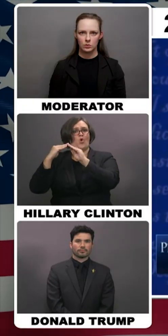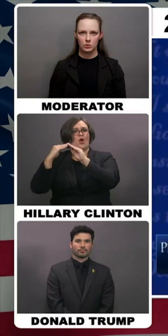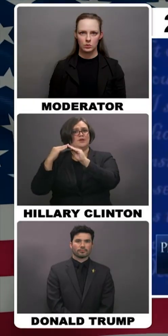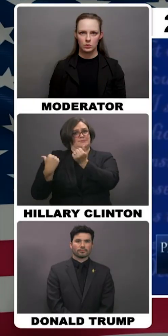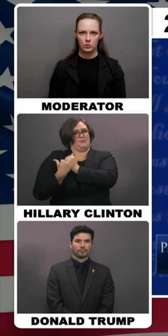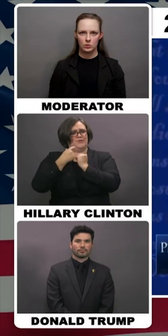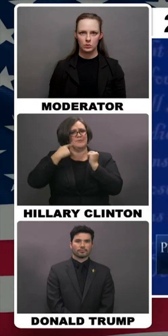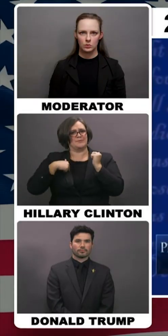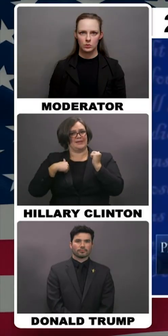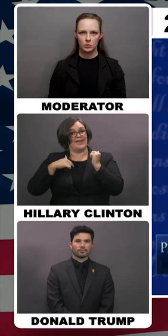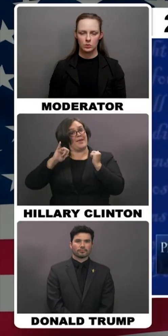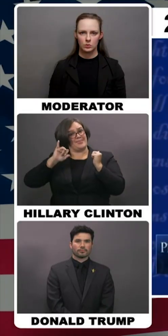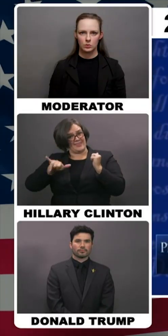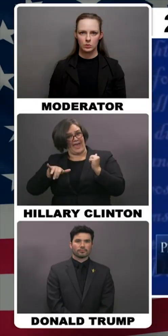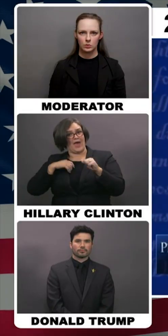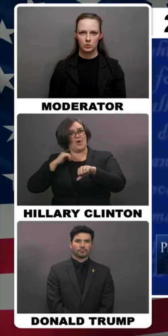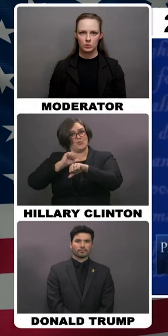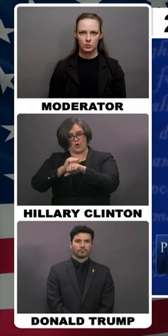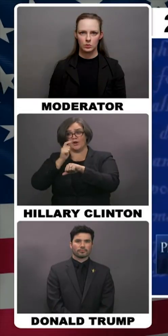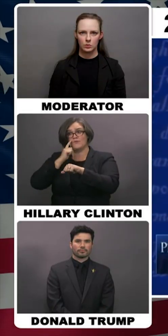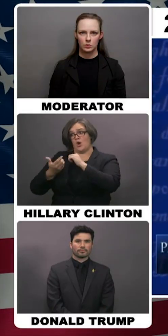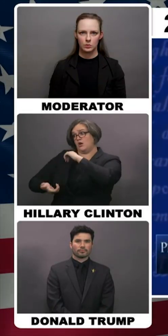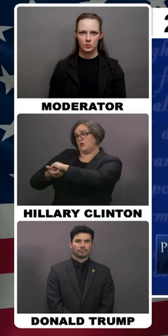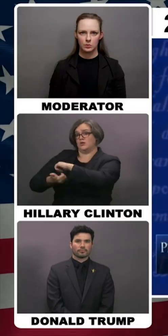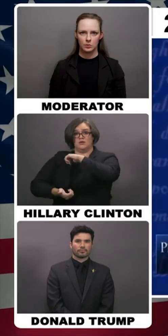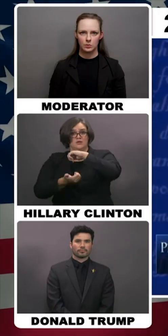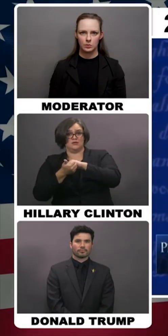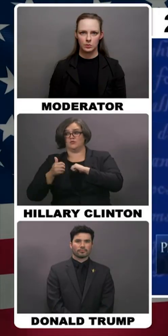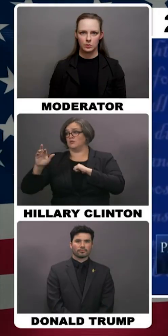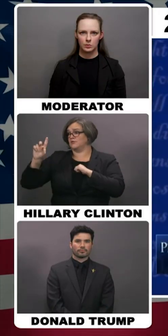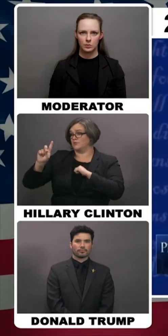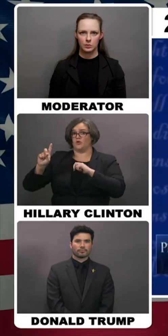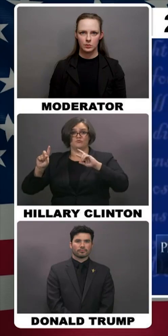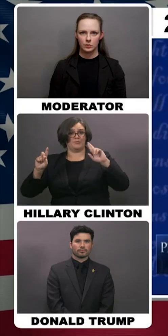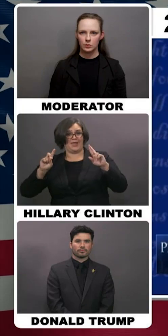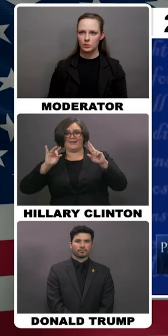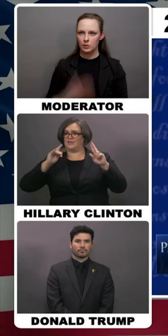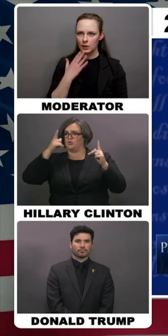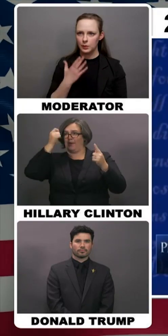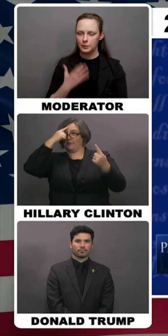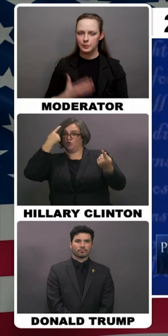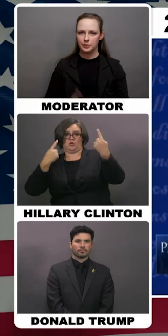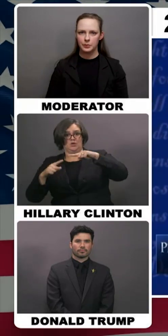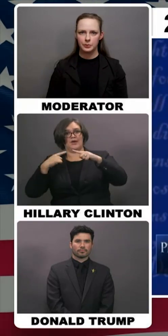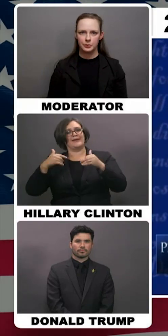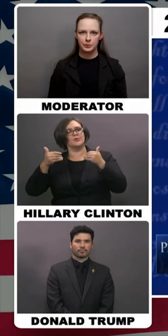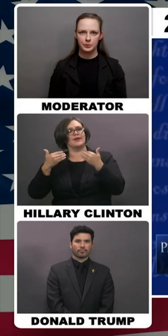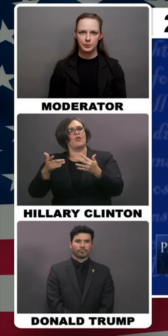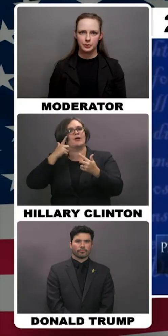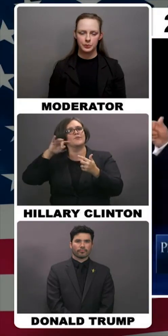that bipartisan work, that finding common ground. Thank you. Because you have to be able to get along with people to get things done in Washington.